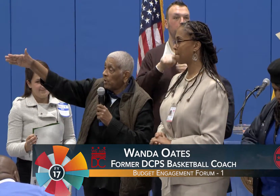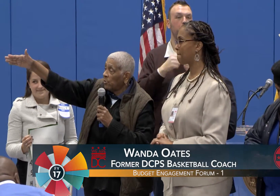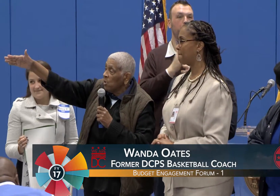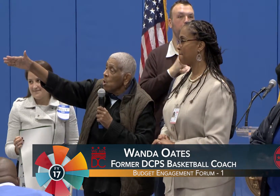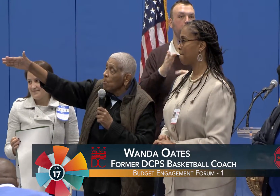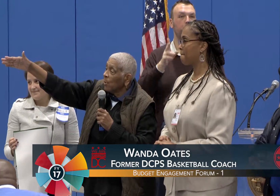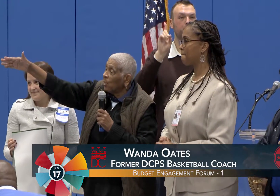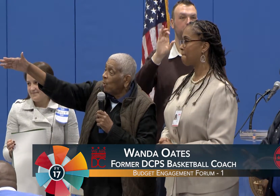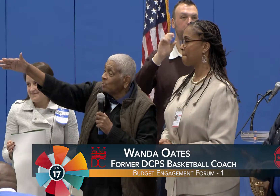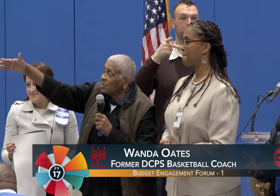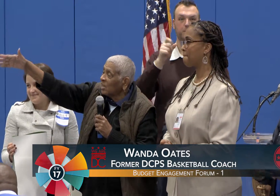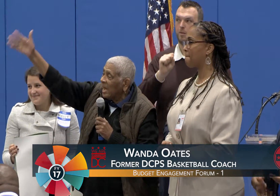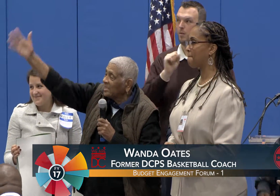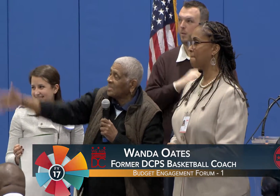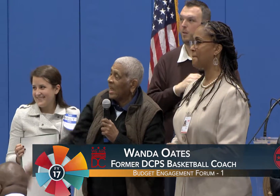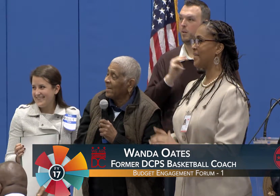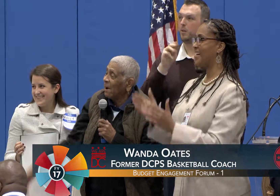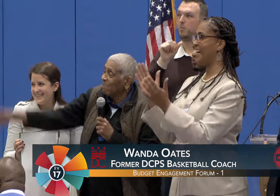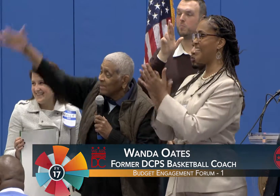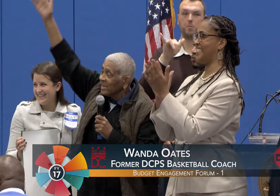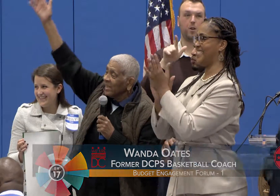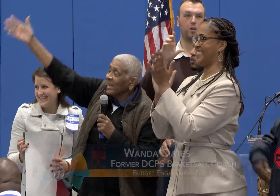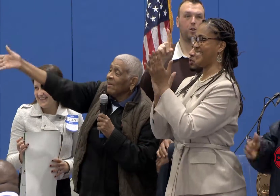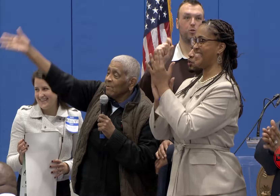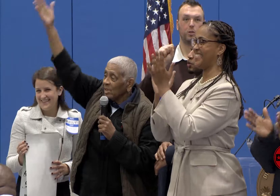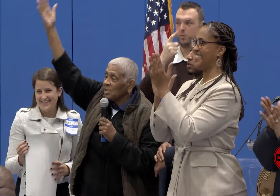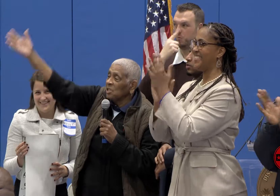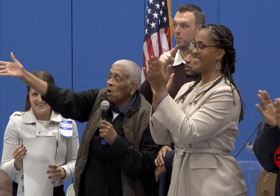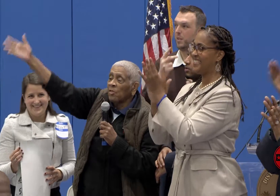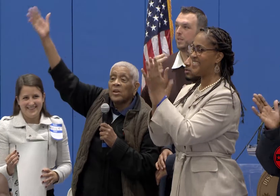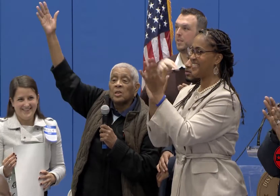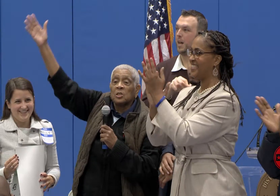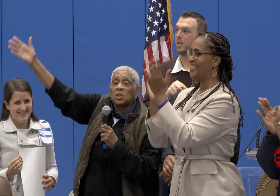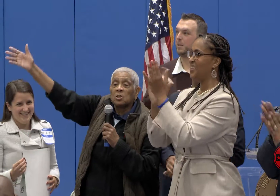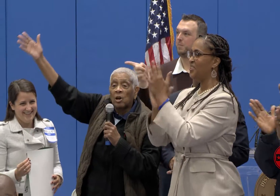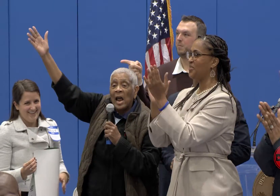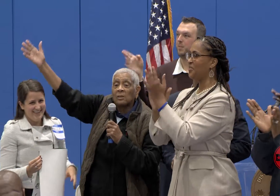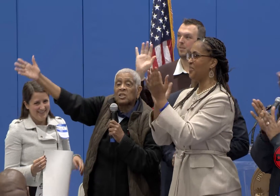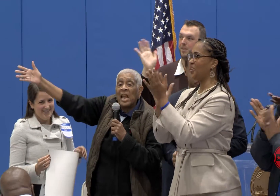KINDLY STAND UP? SHE IS ON OUR STATE BOARD OF